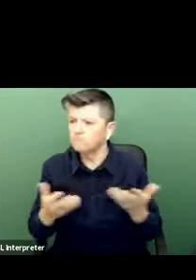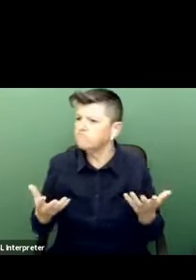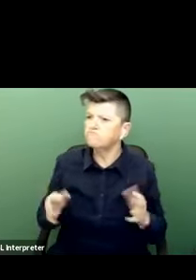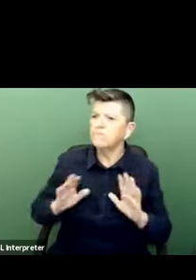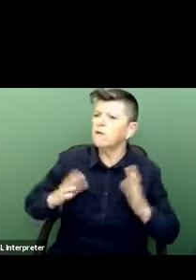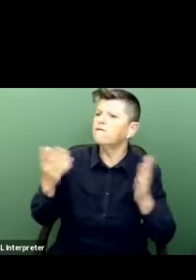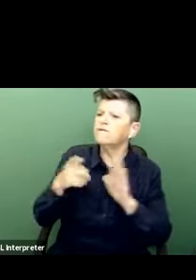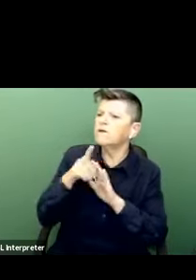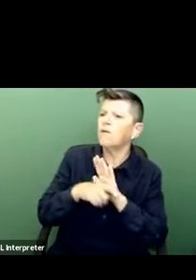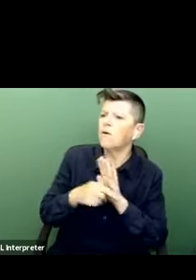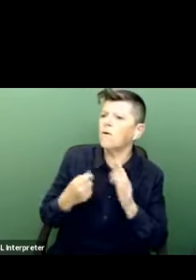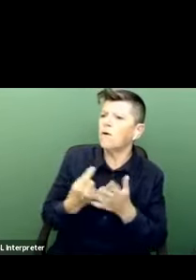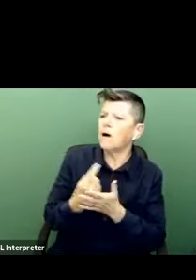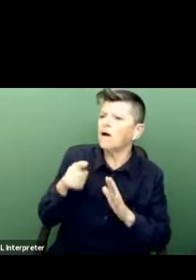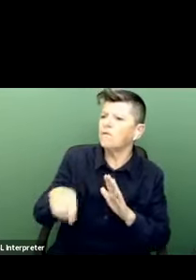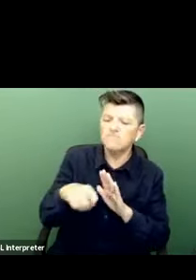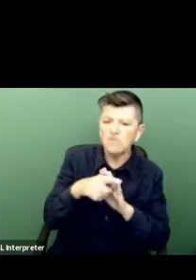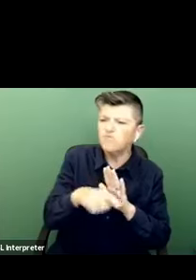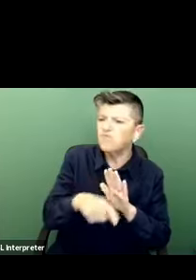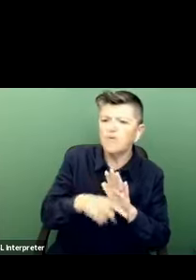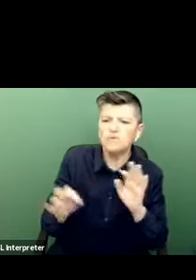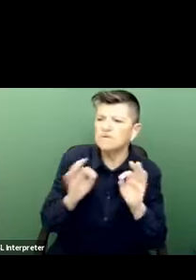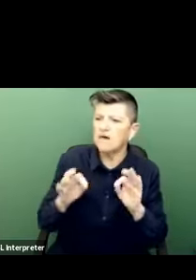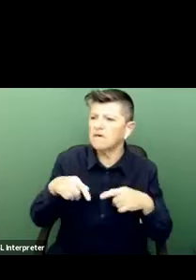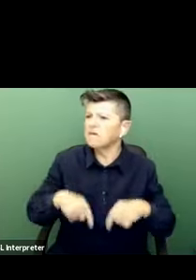Wollstonecraft however went further. She didn't